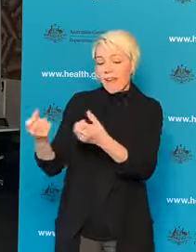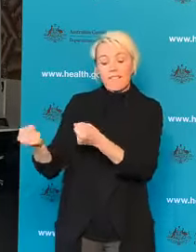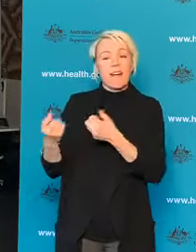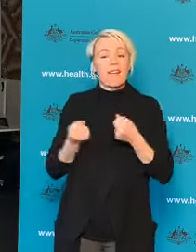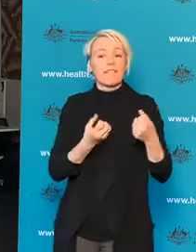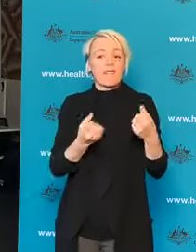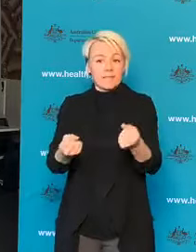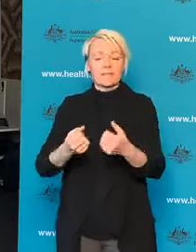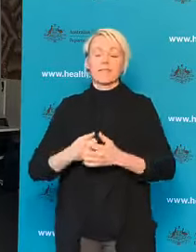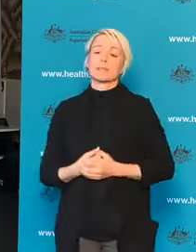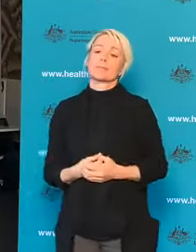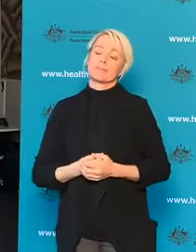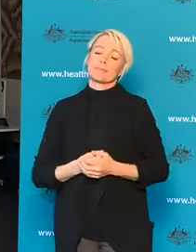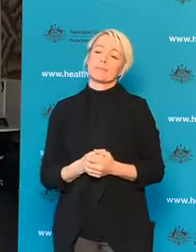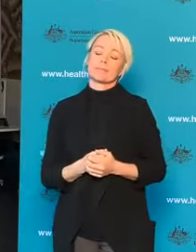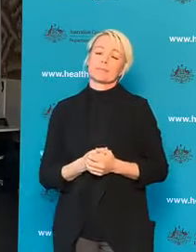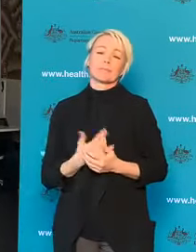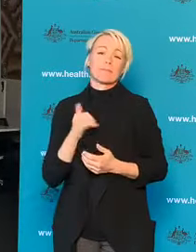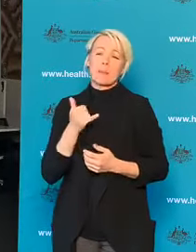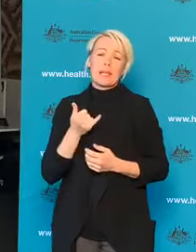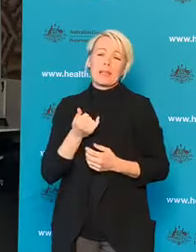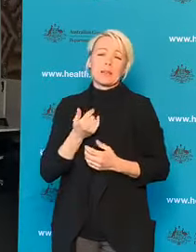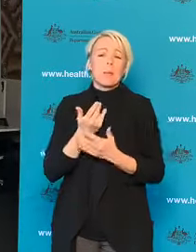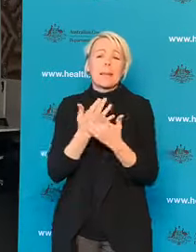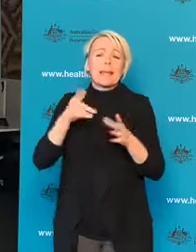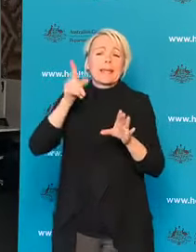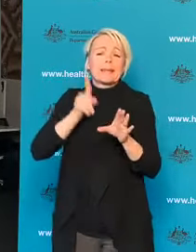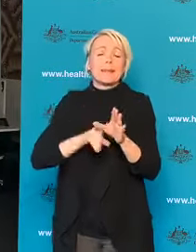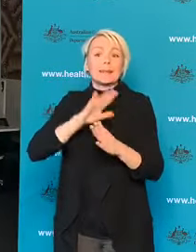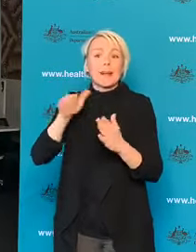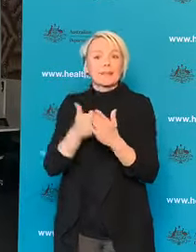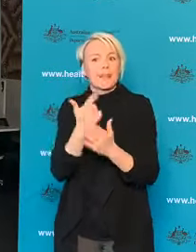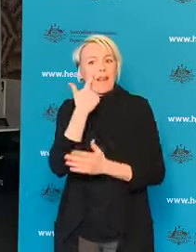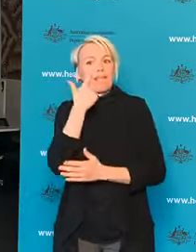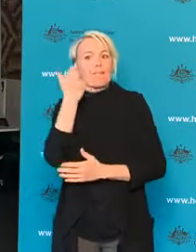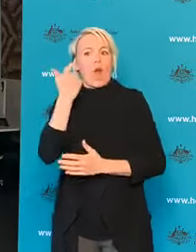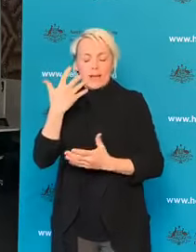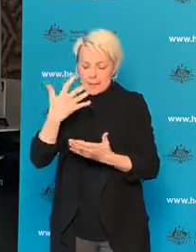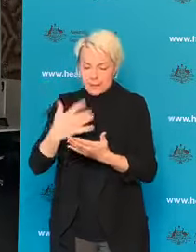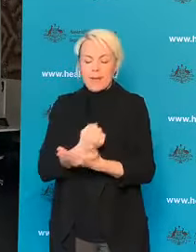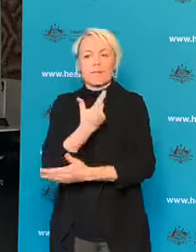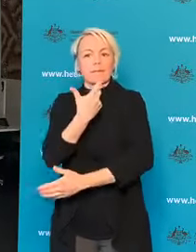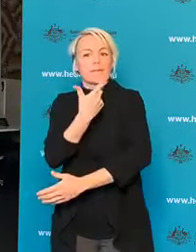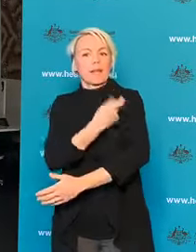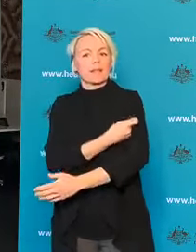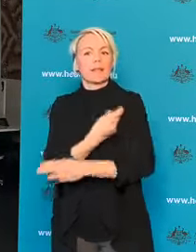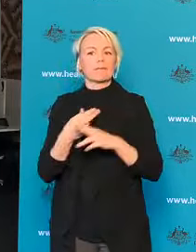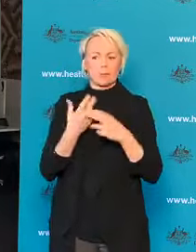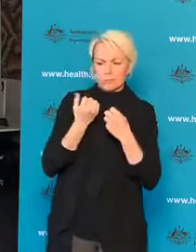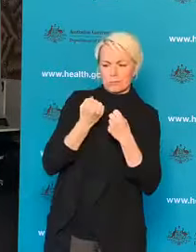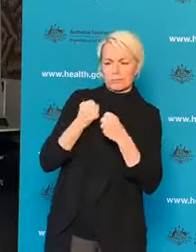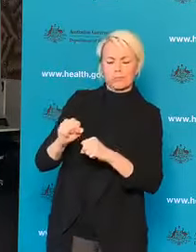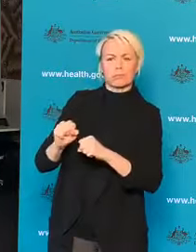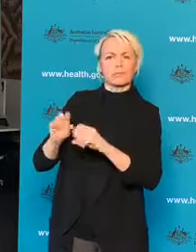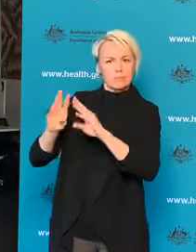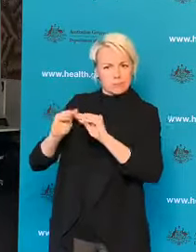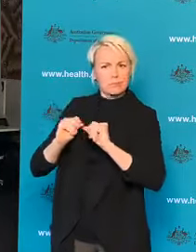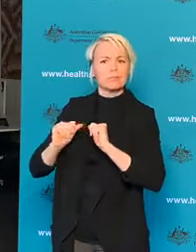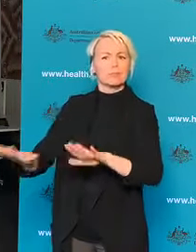this may even be years. Until an effective and safe vaccine has been developed and is able to be distributed and